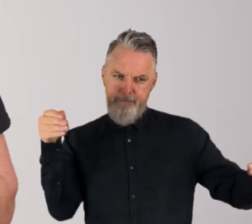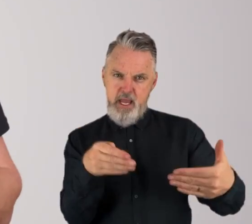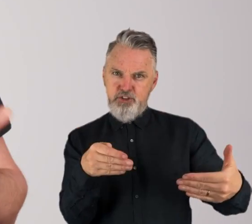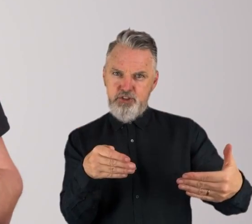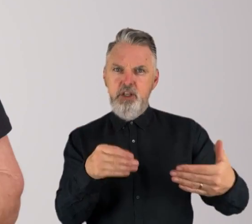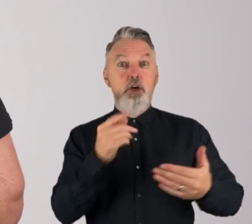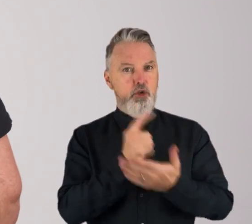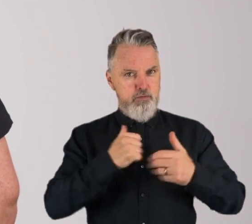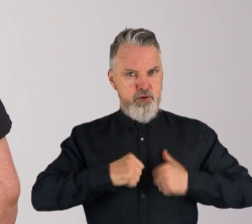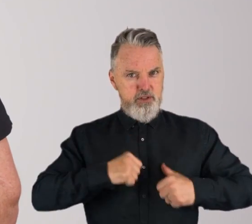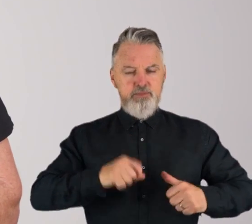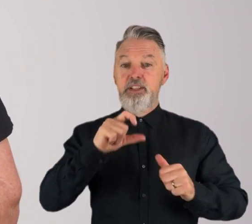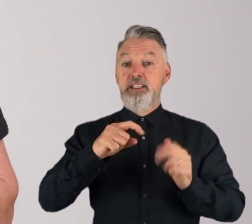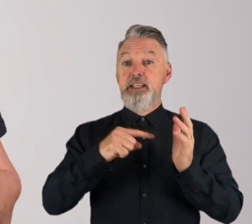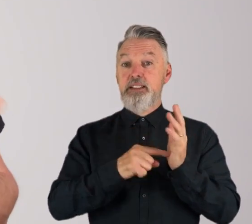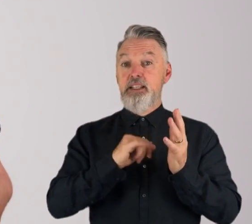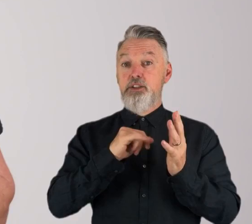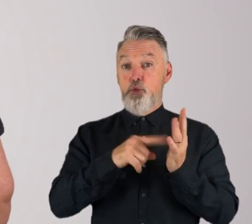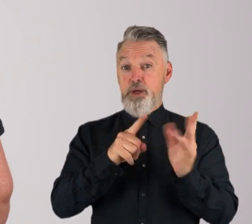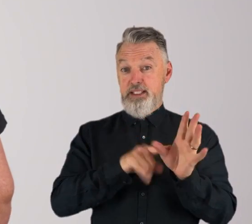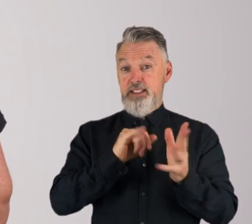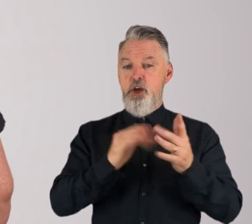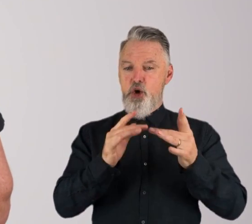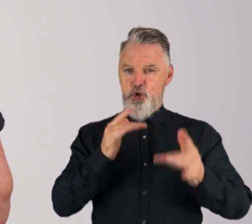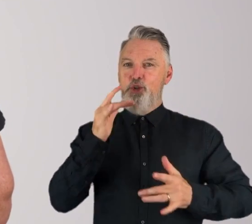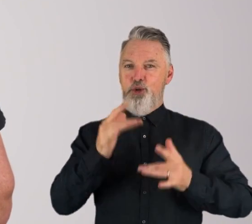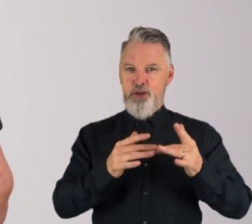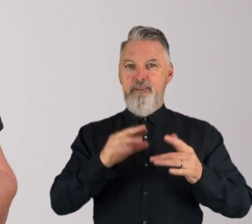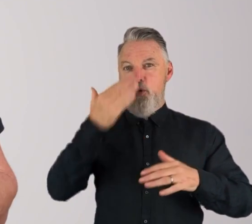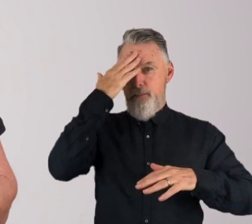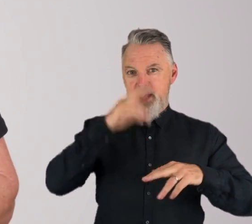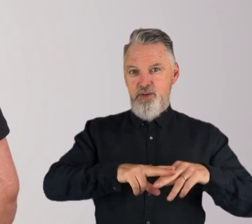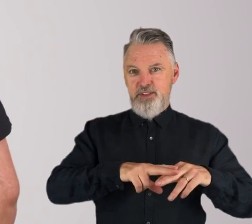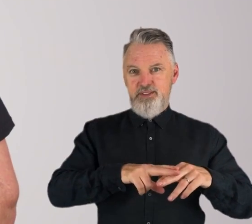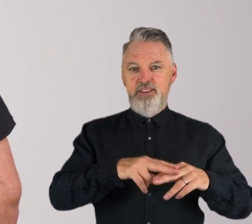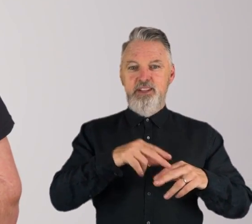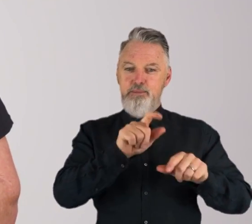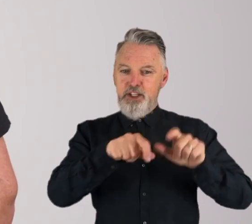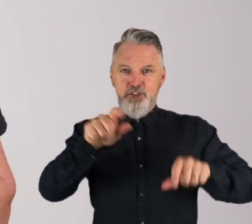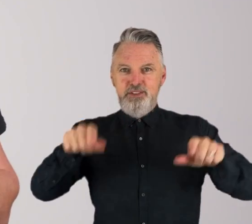CPToys is an online portal built for therapists and parents that matches the child’s individual goals